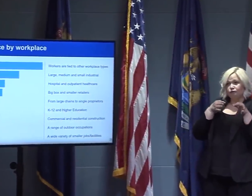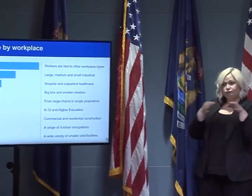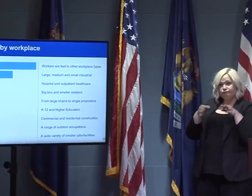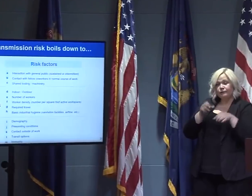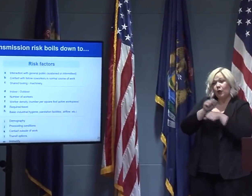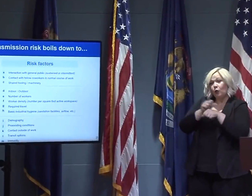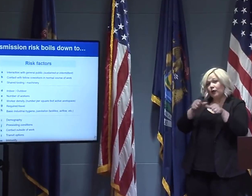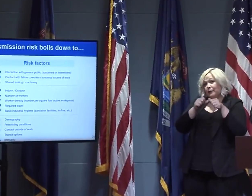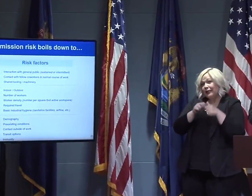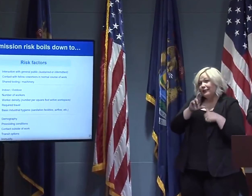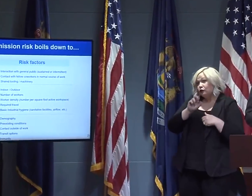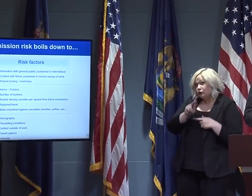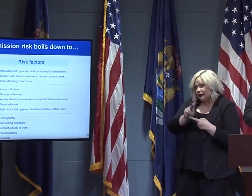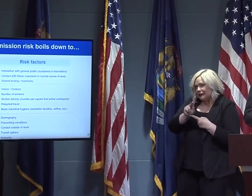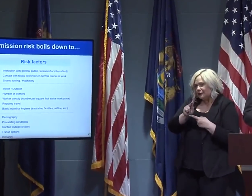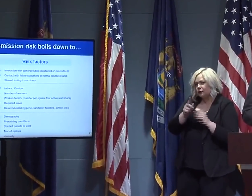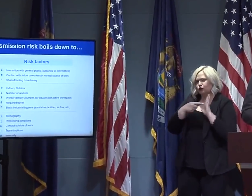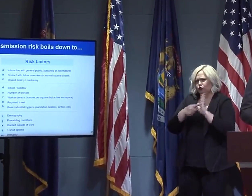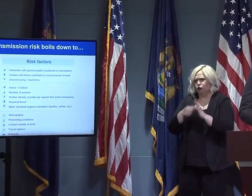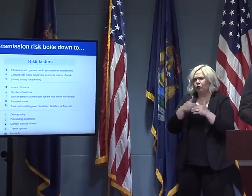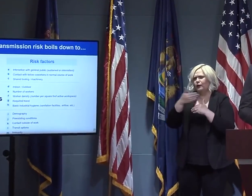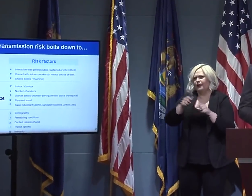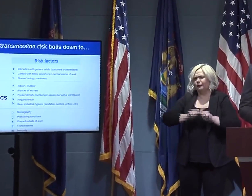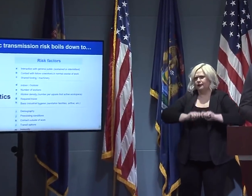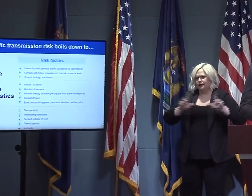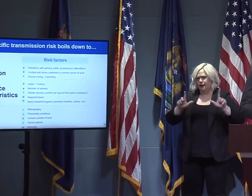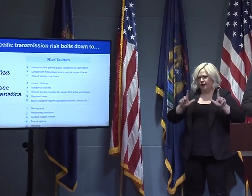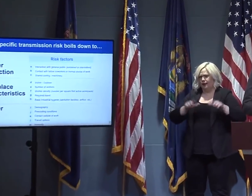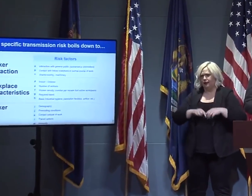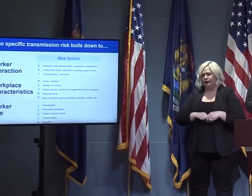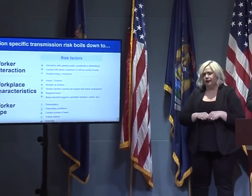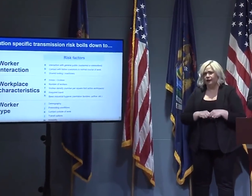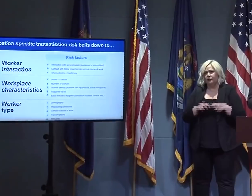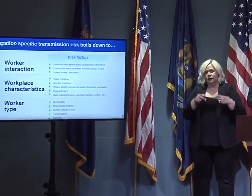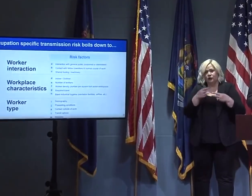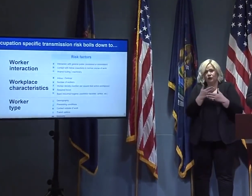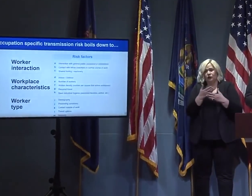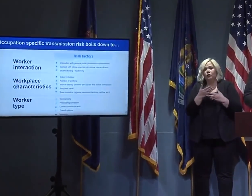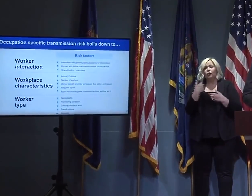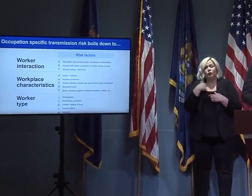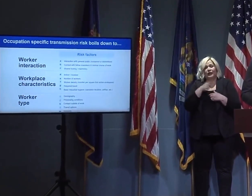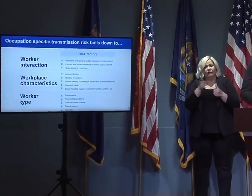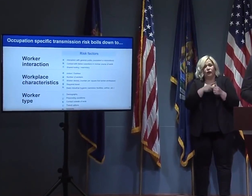RISK RELATEED TO COVID-19 DISEASE AND THOSE THAT SHAPE WORK PLACE RISK ARE LAID OUT IN THE NEXT SLIDE.